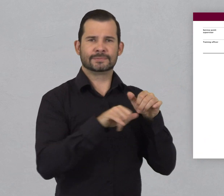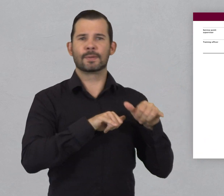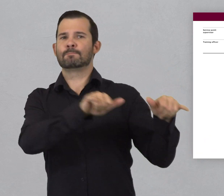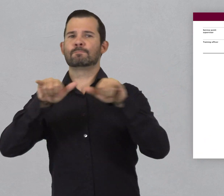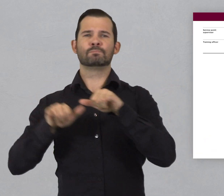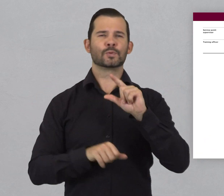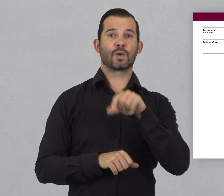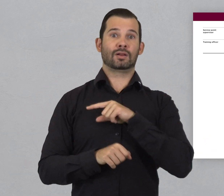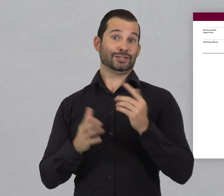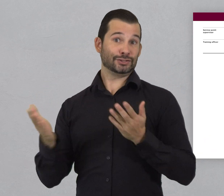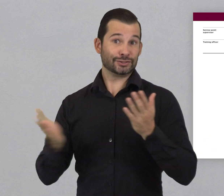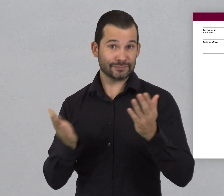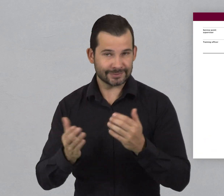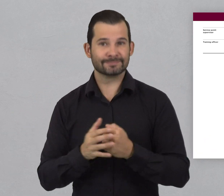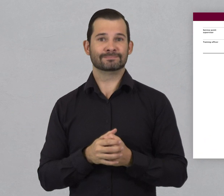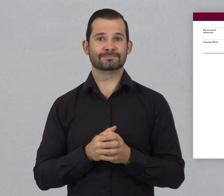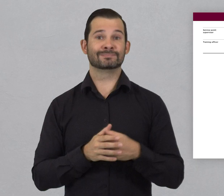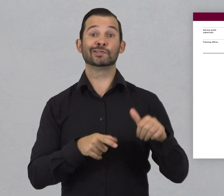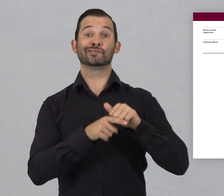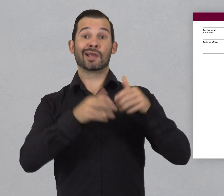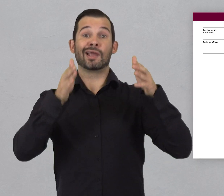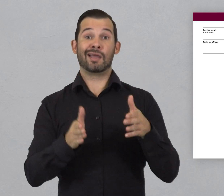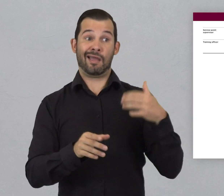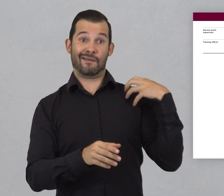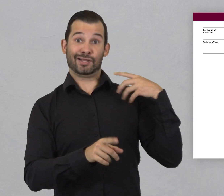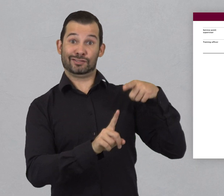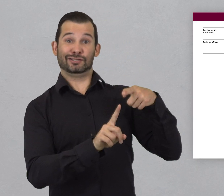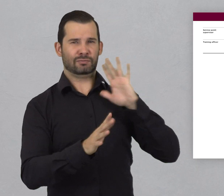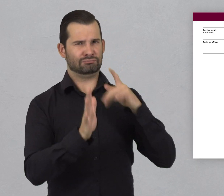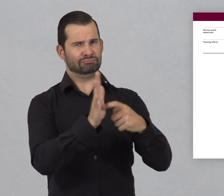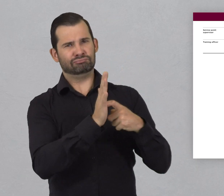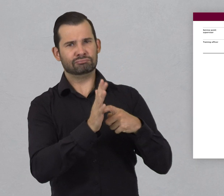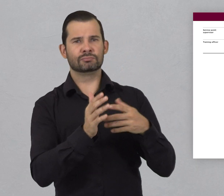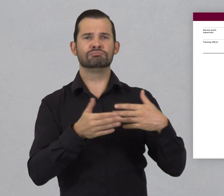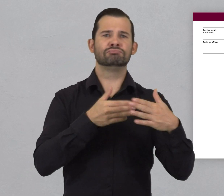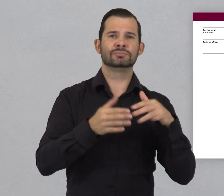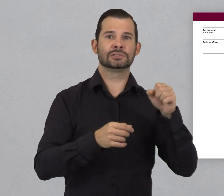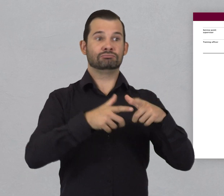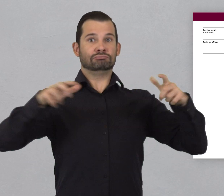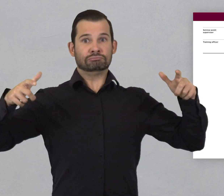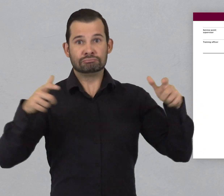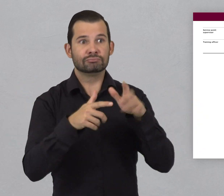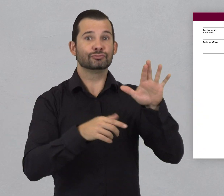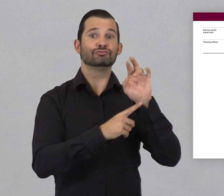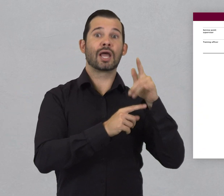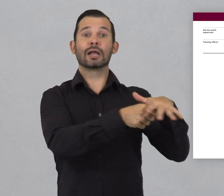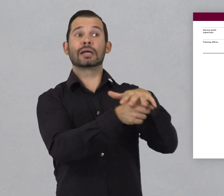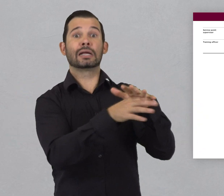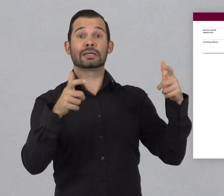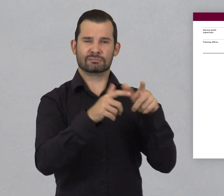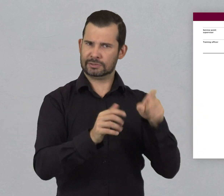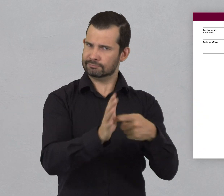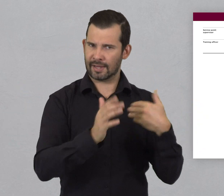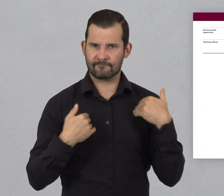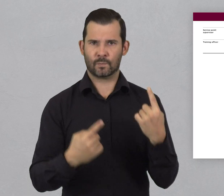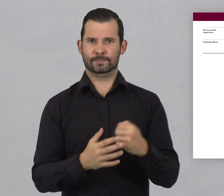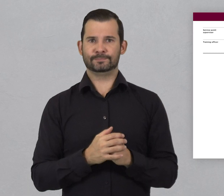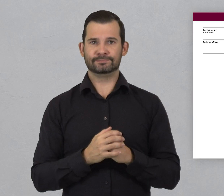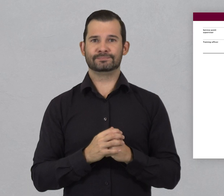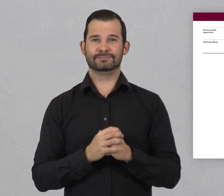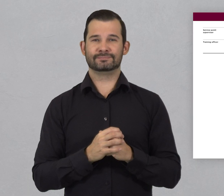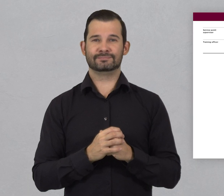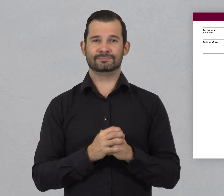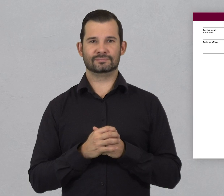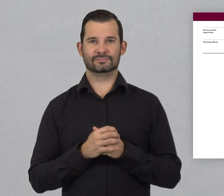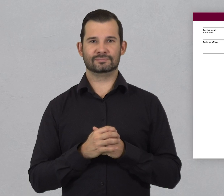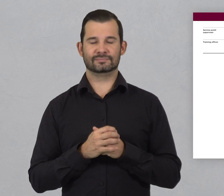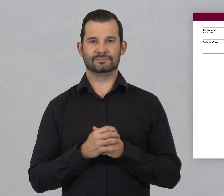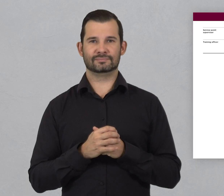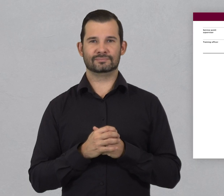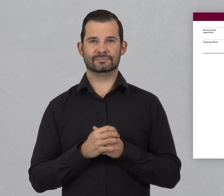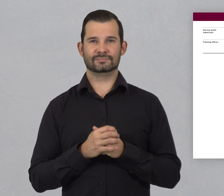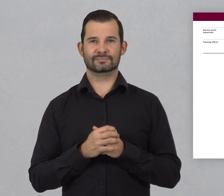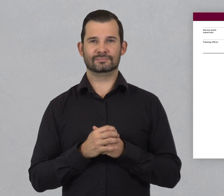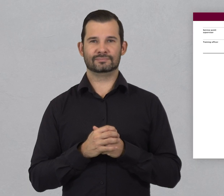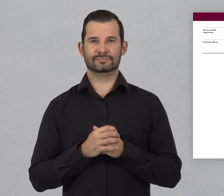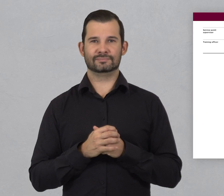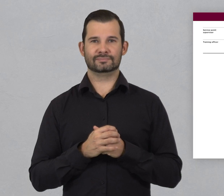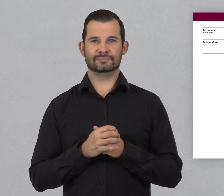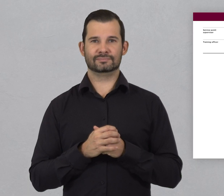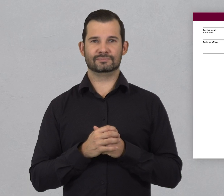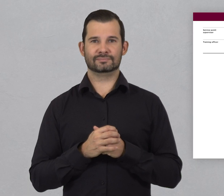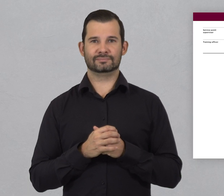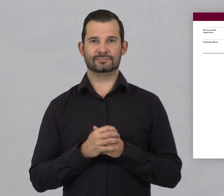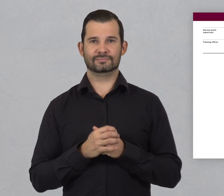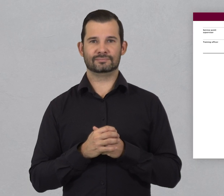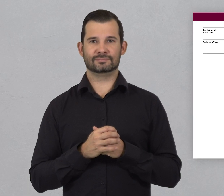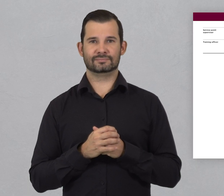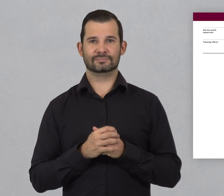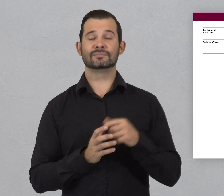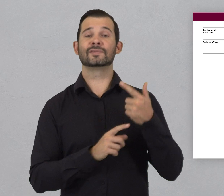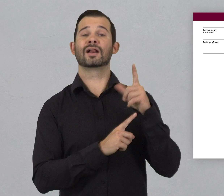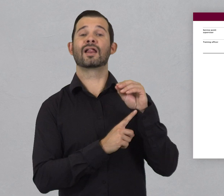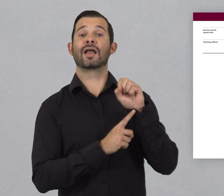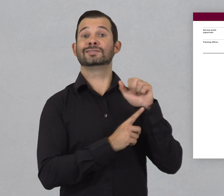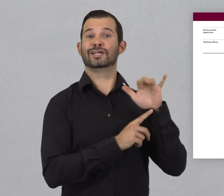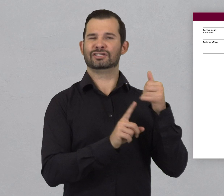the same quality of service. A training officer is required regardless of the size of the riding.